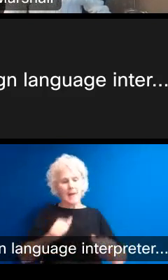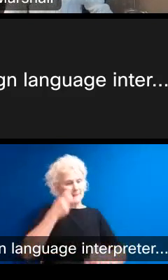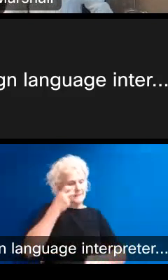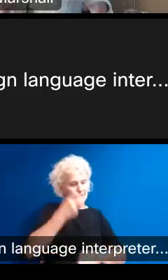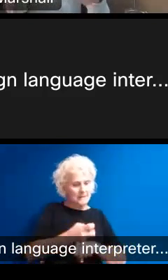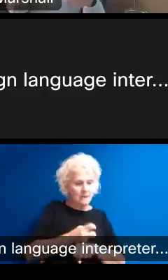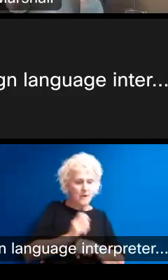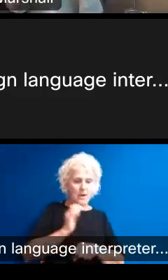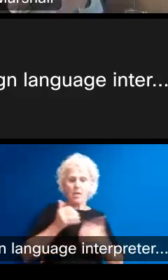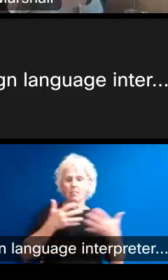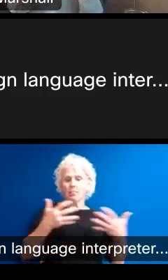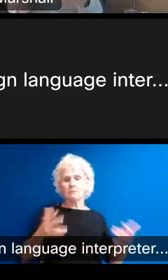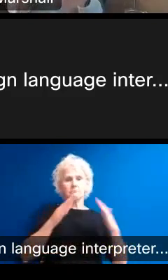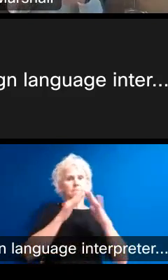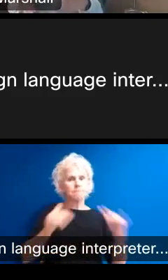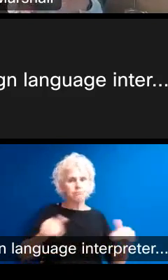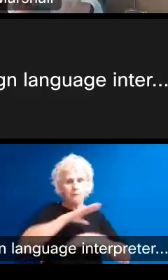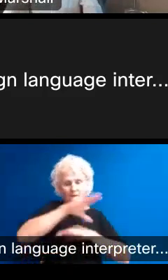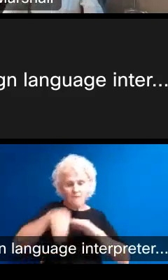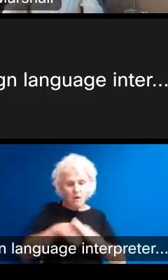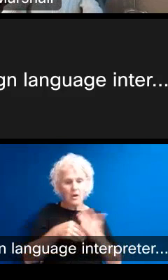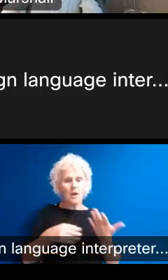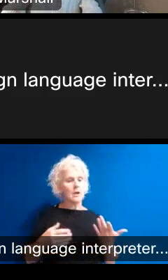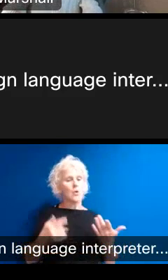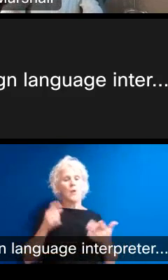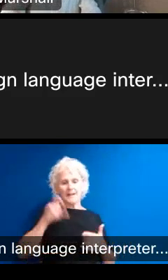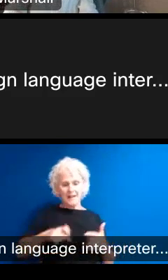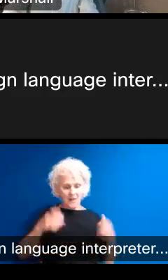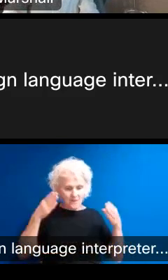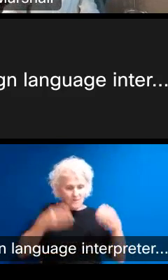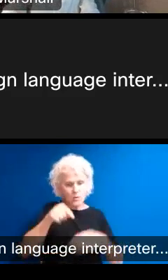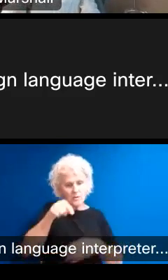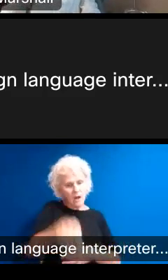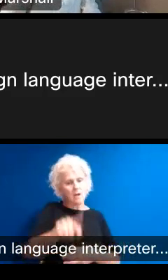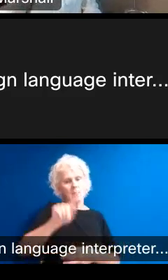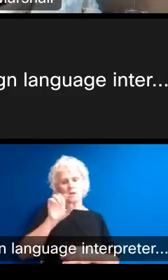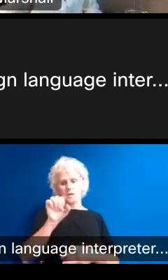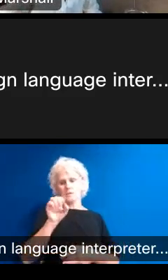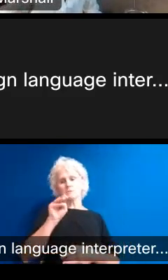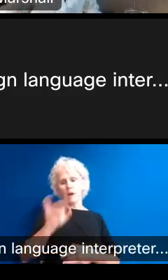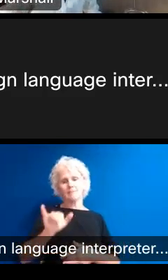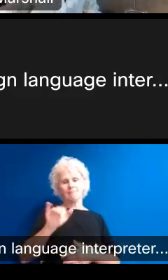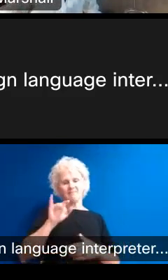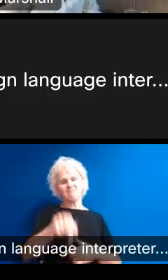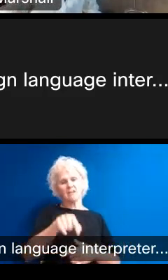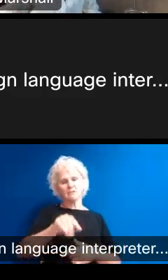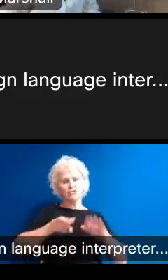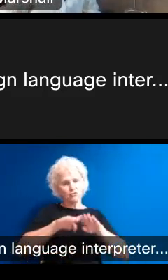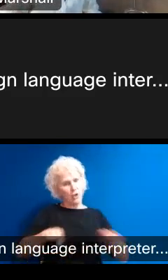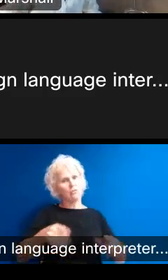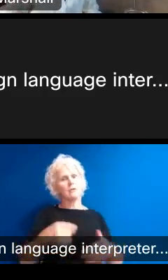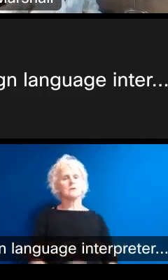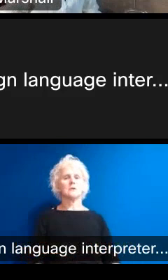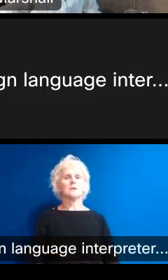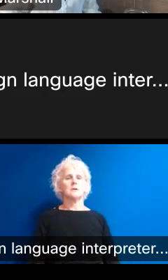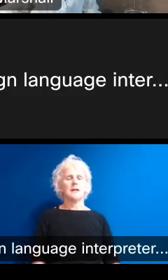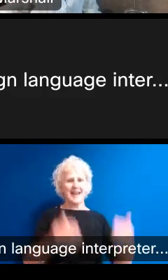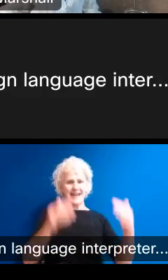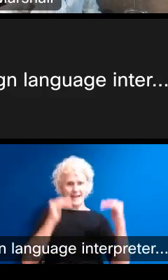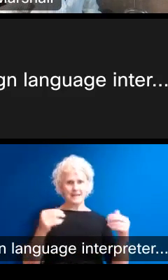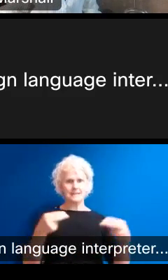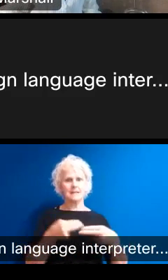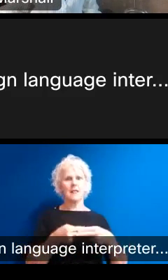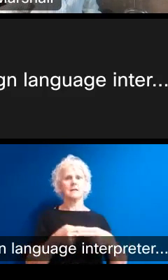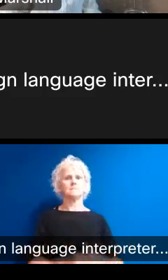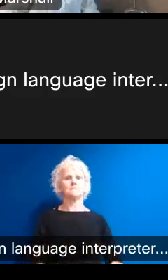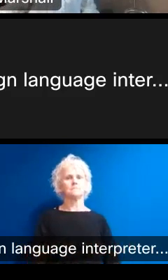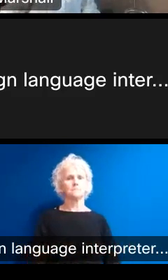and if we keep saying the onus is on Tommy things will be better. Next slide. And that